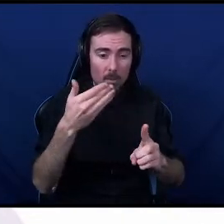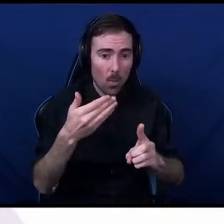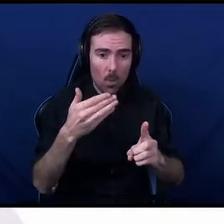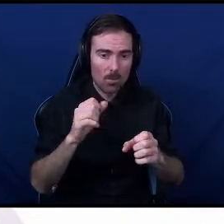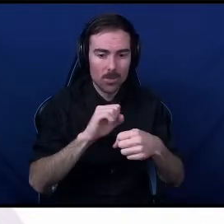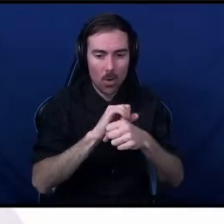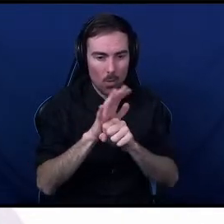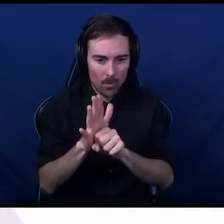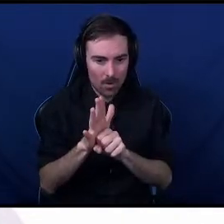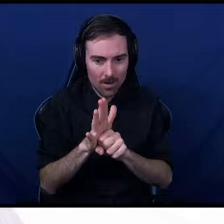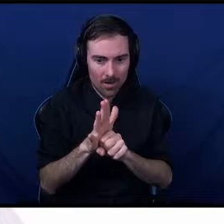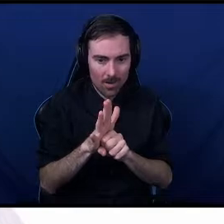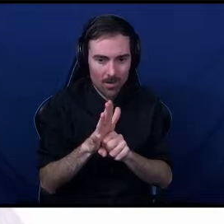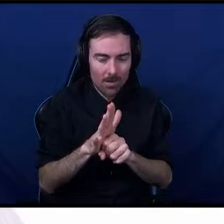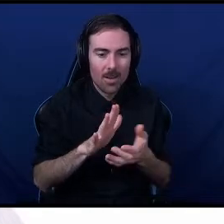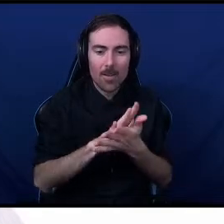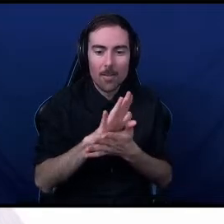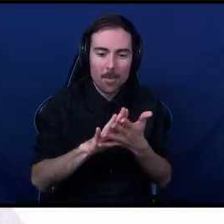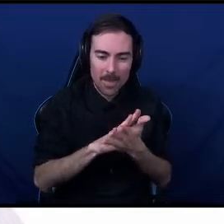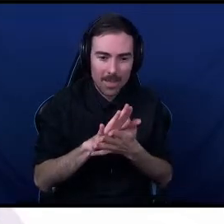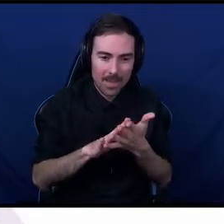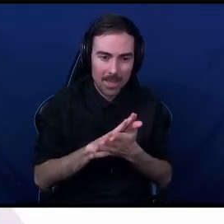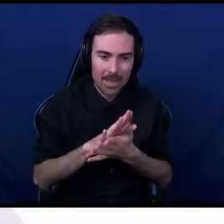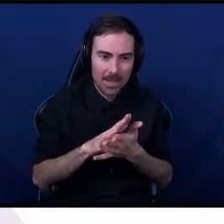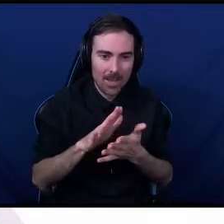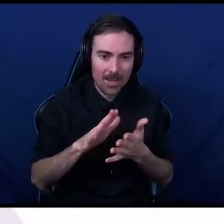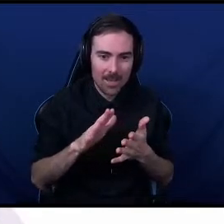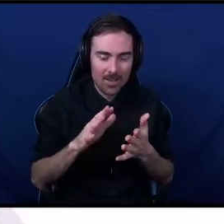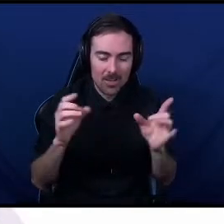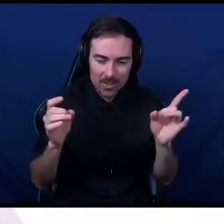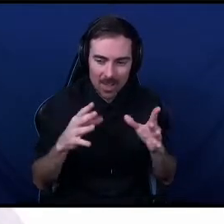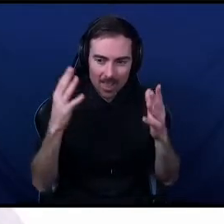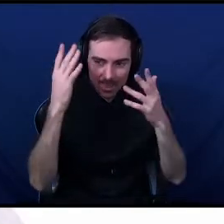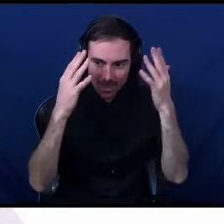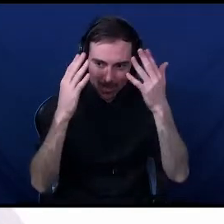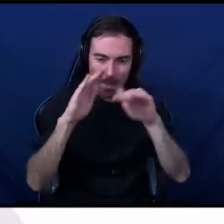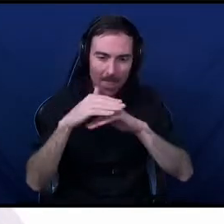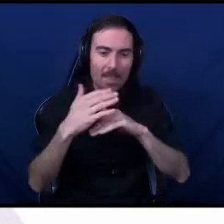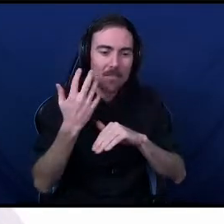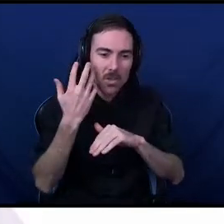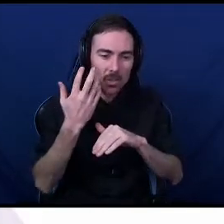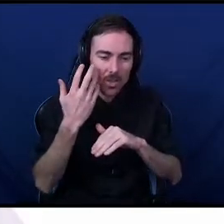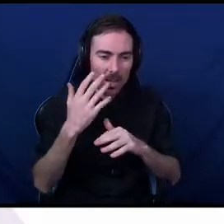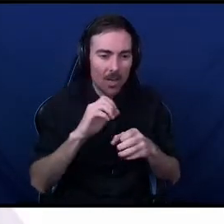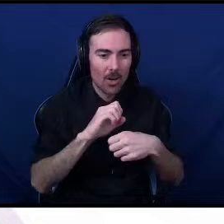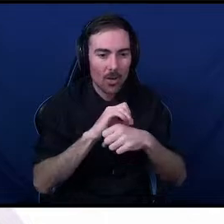you're already sort of thinking about what the future is going to be like, the pandemic, I suppose, give everyone a taste